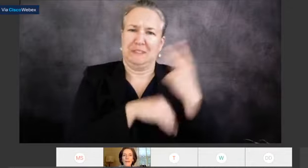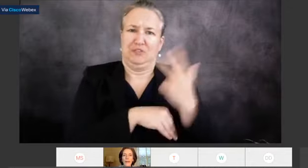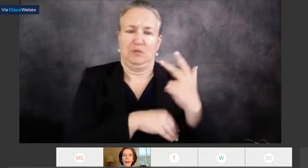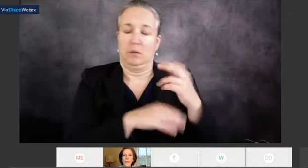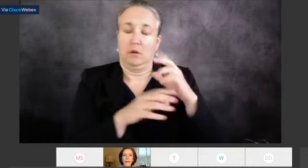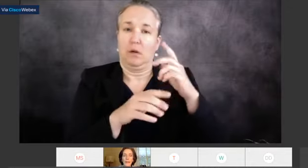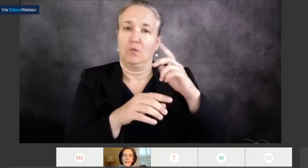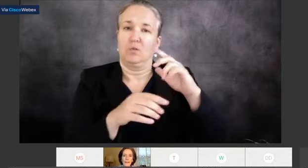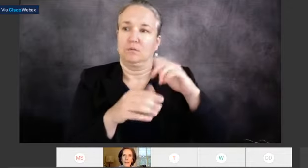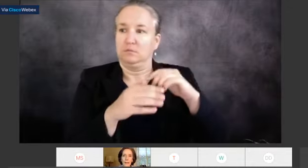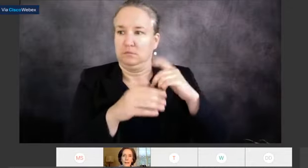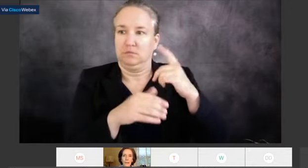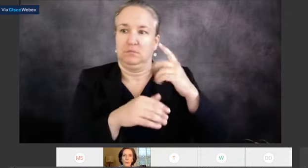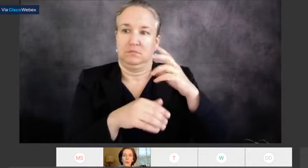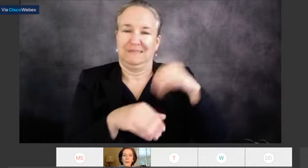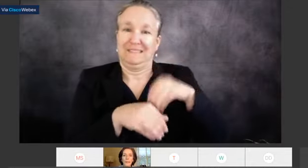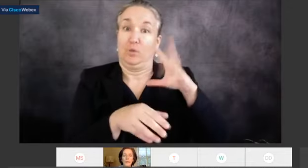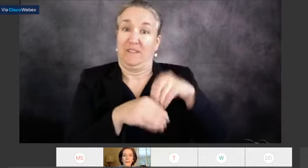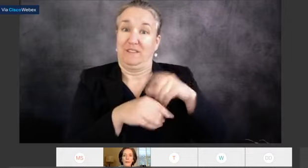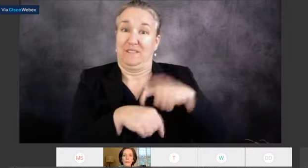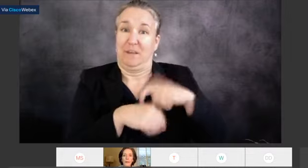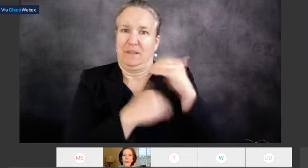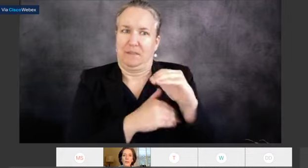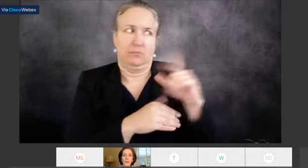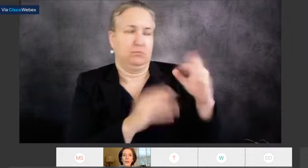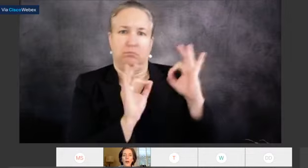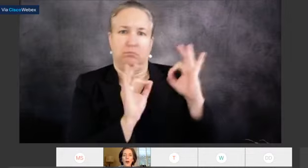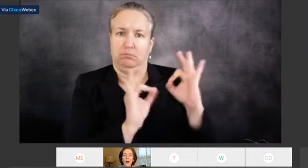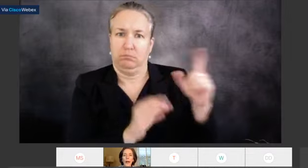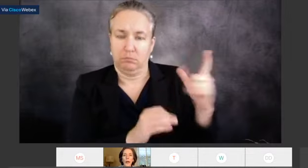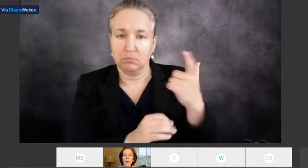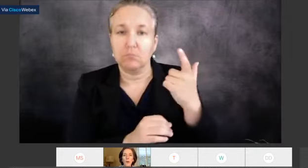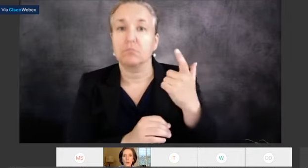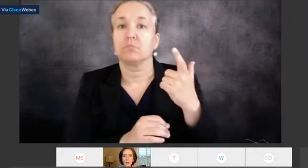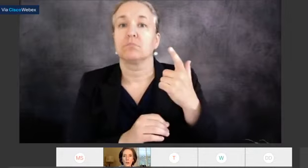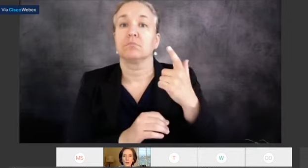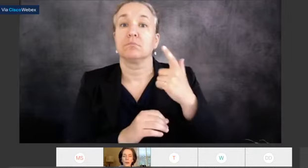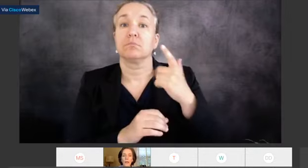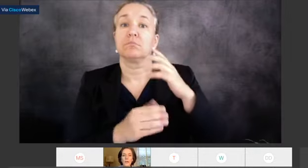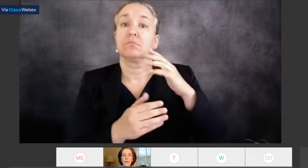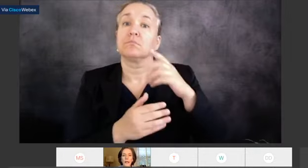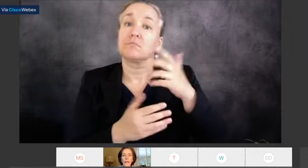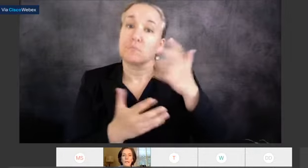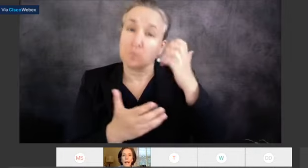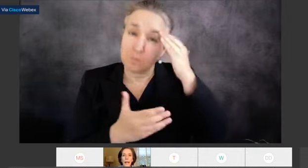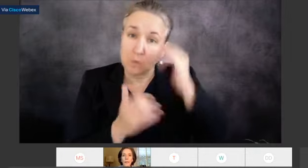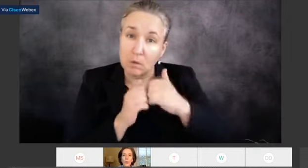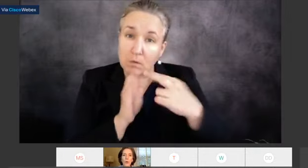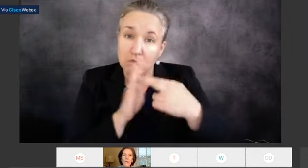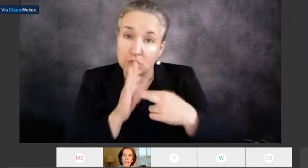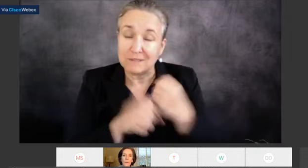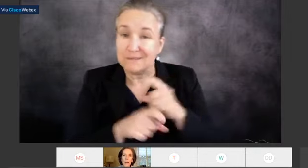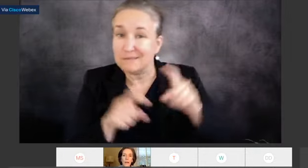that at the testing site you will be given information on how to register to get a text or an email